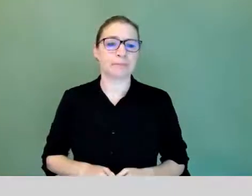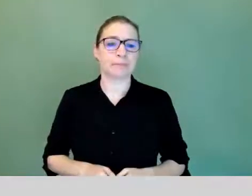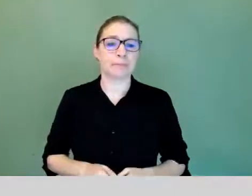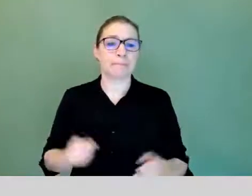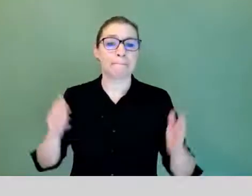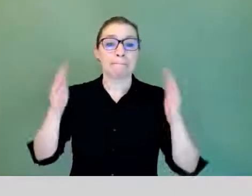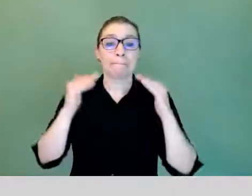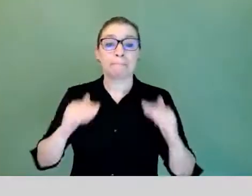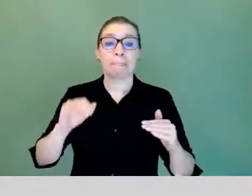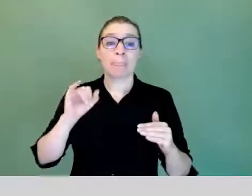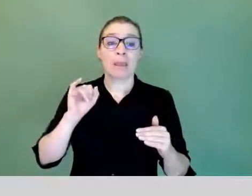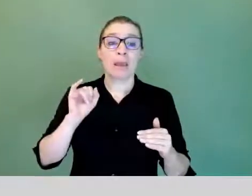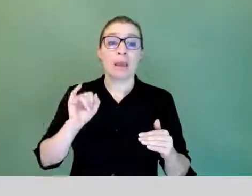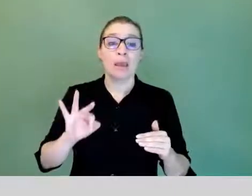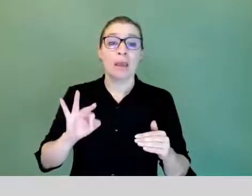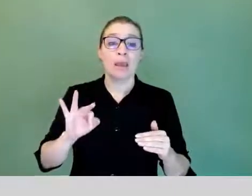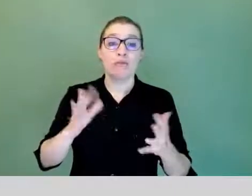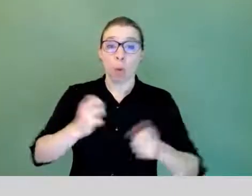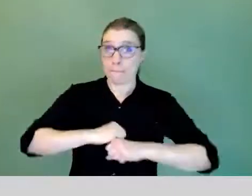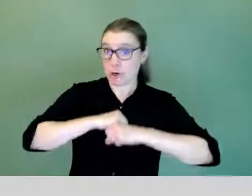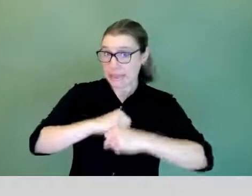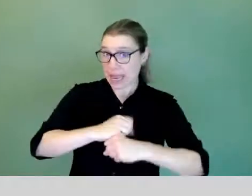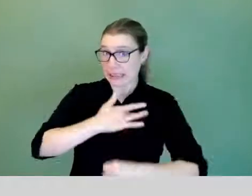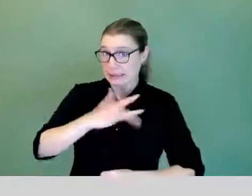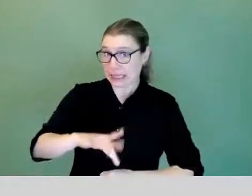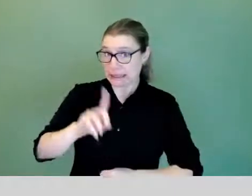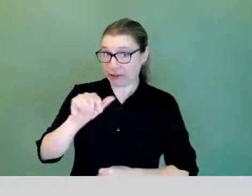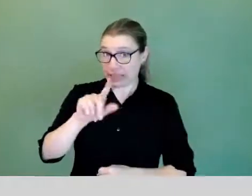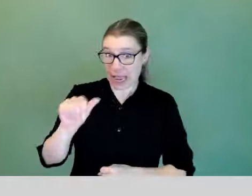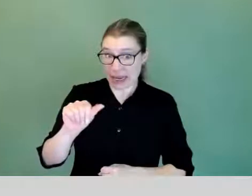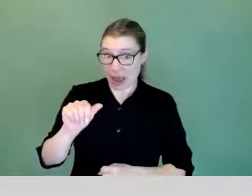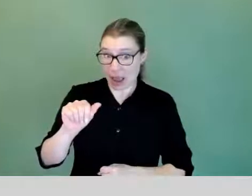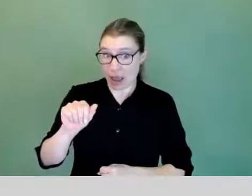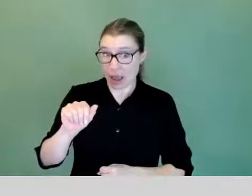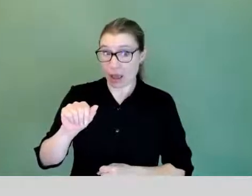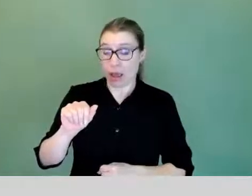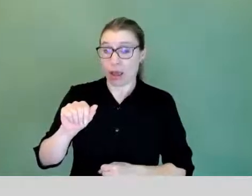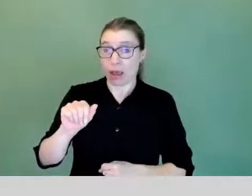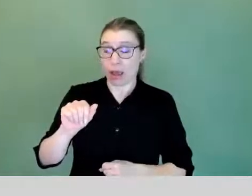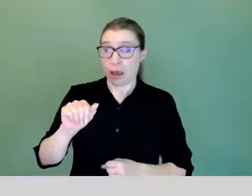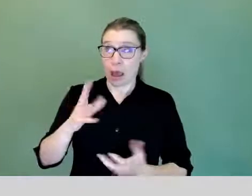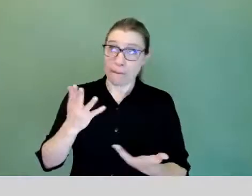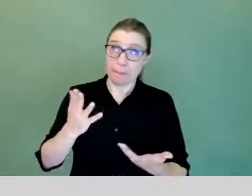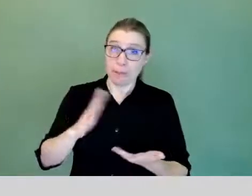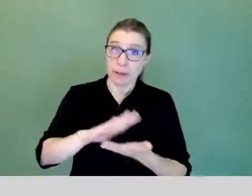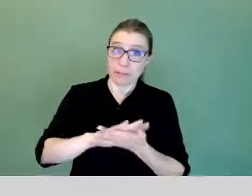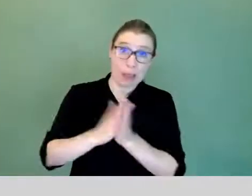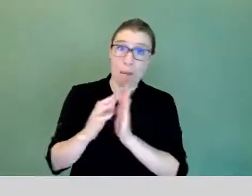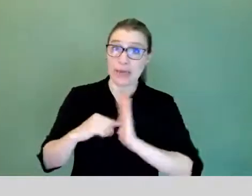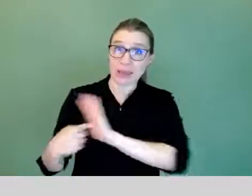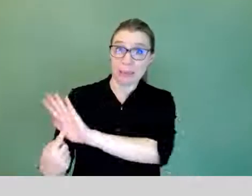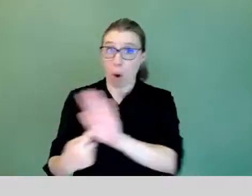Then if you want to protect against security data, protect against sensitive data exposure.